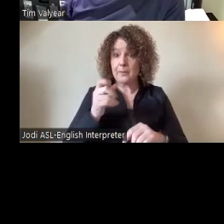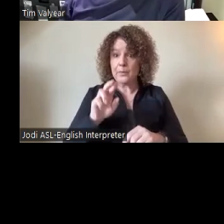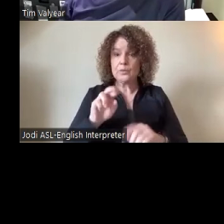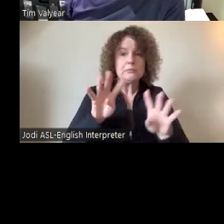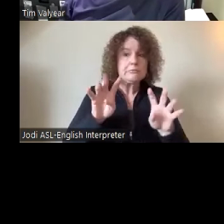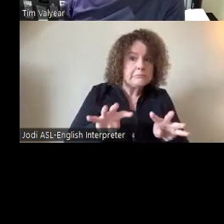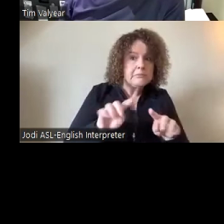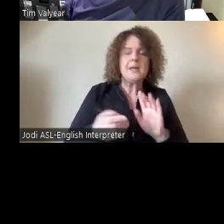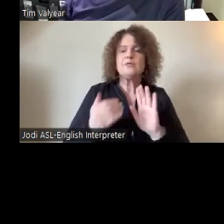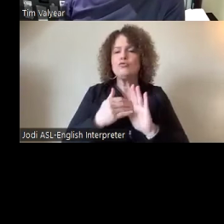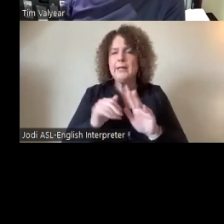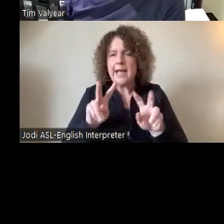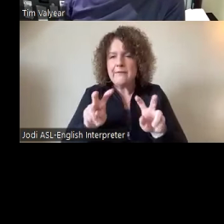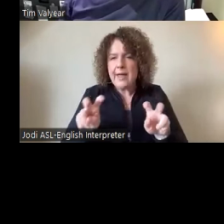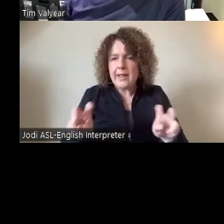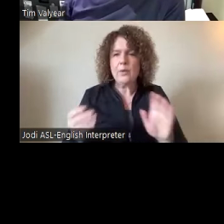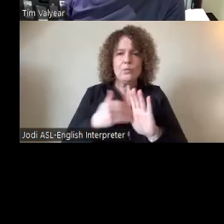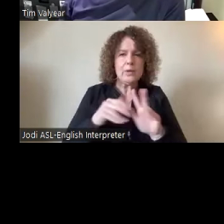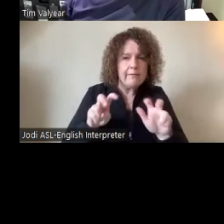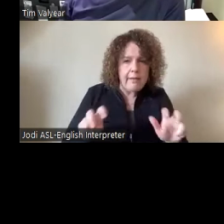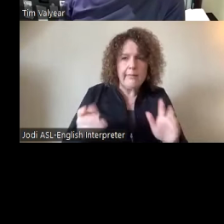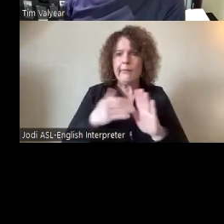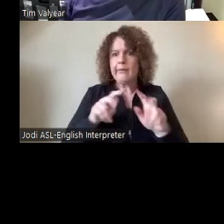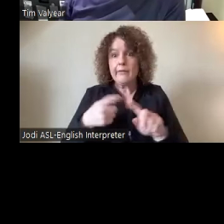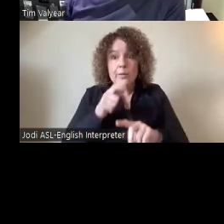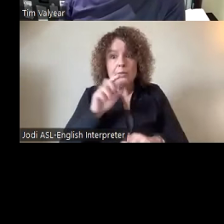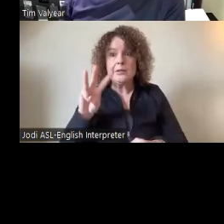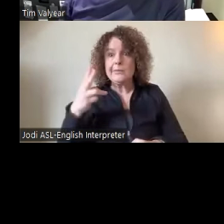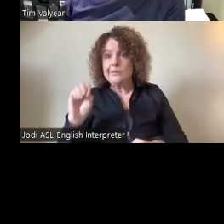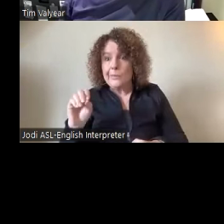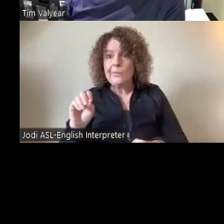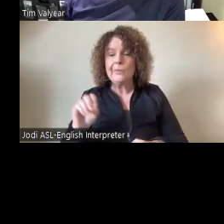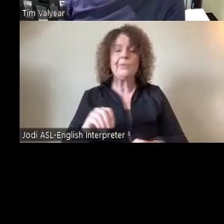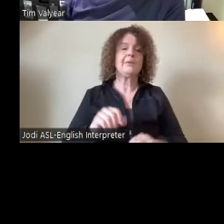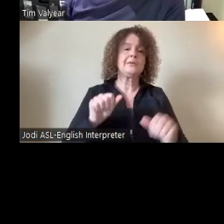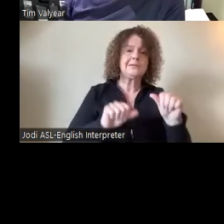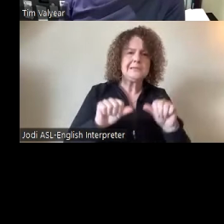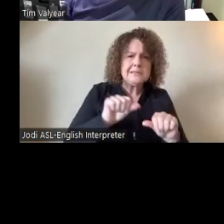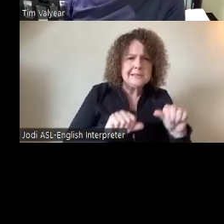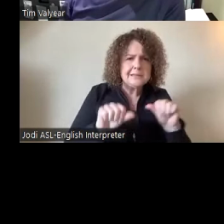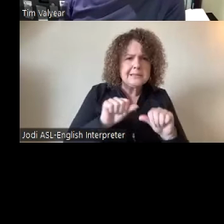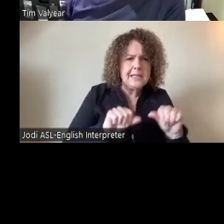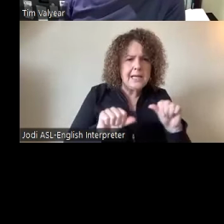March break. The duration of the protection from the booster dose is unknown. It is constantly being re-